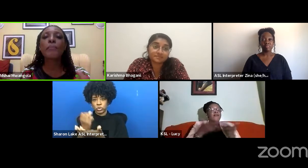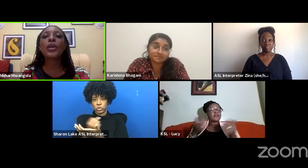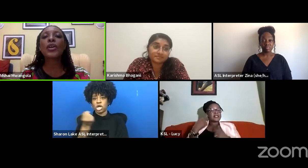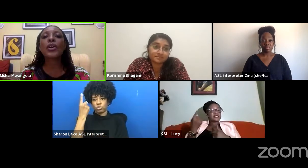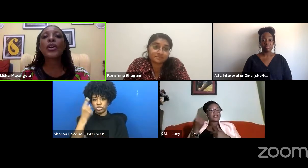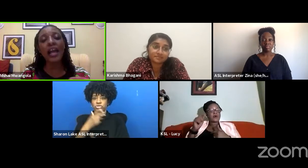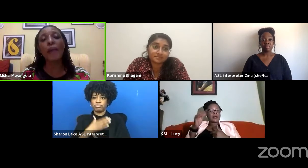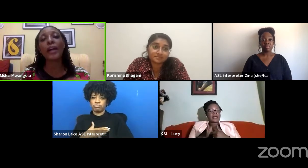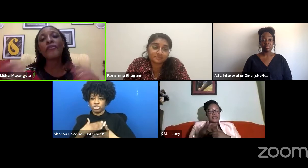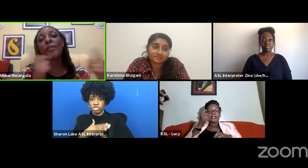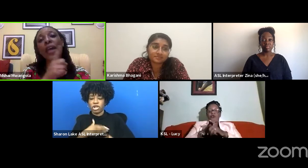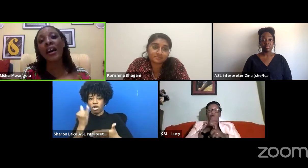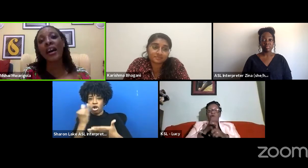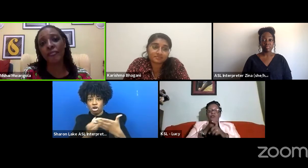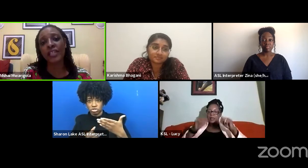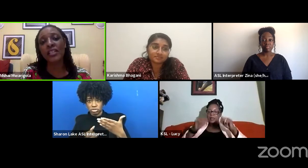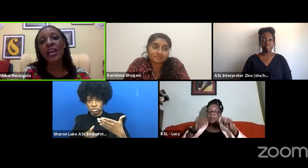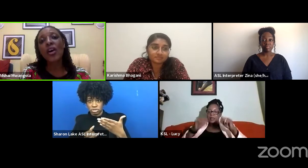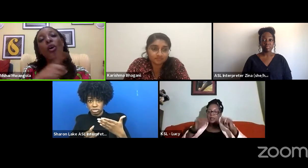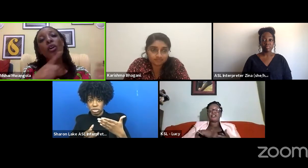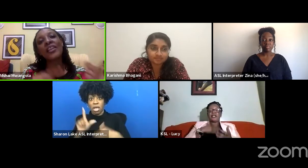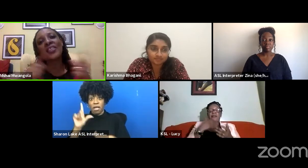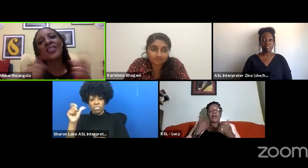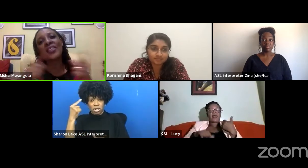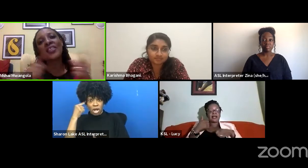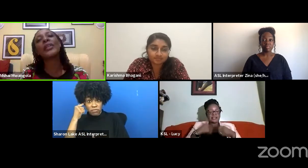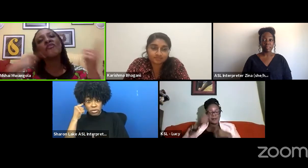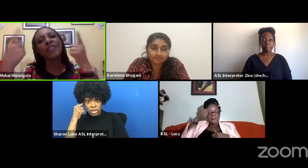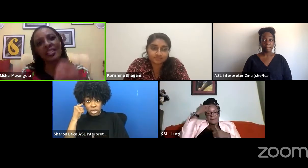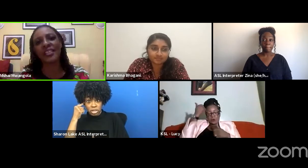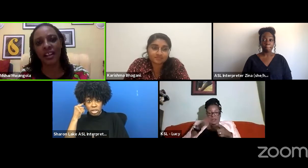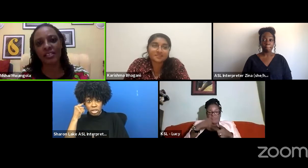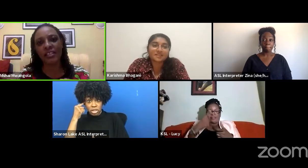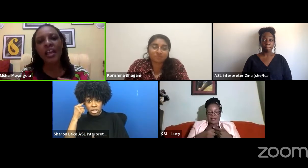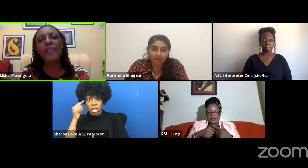because then apart from the government, ordinary Kenyans will invest in the arts,